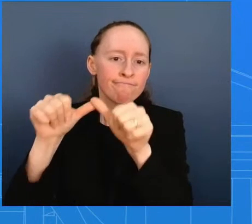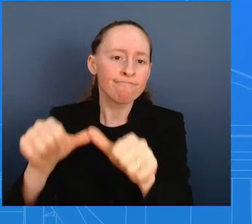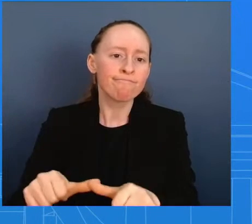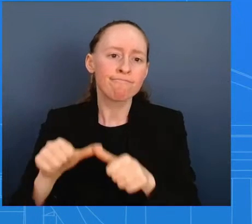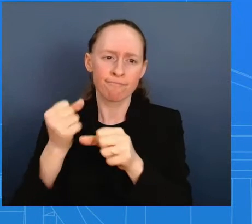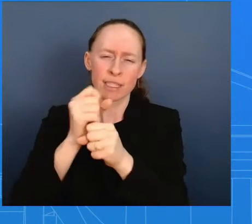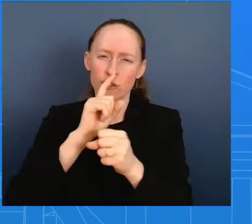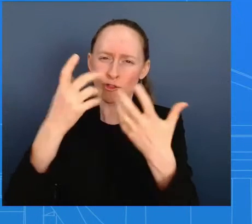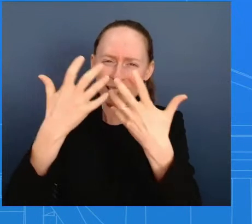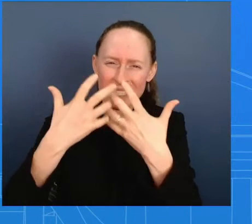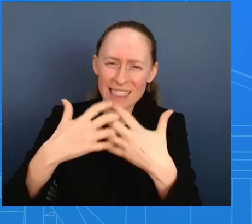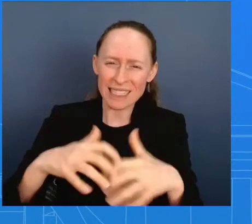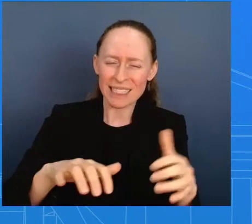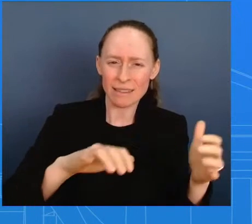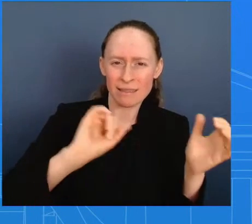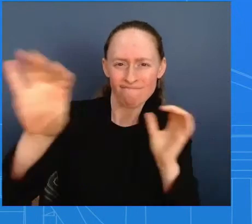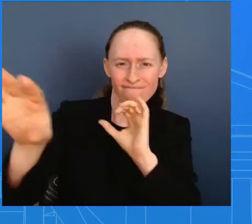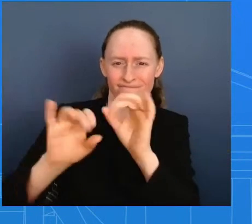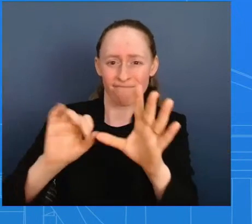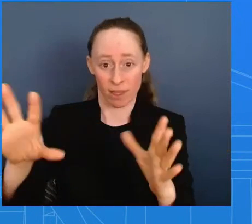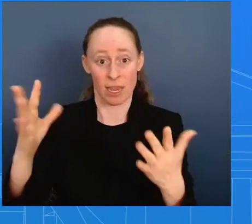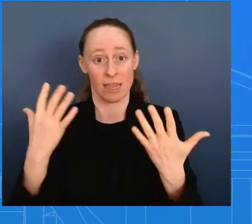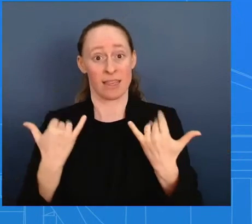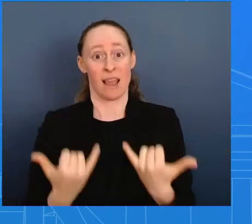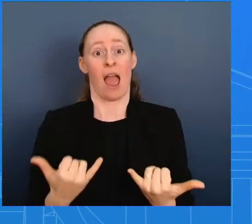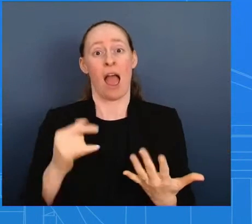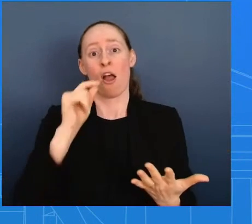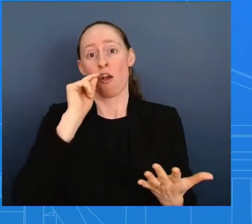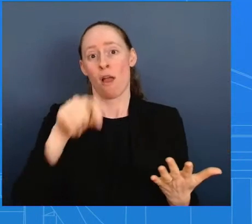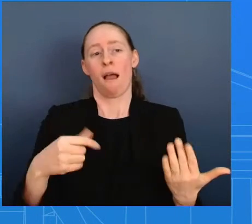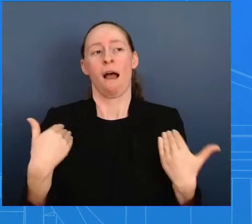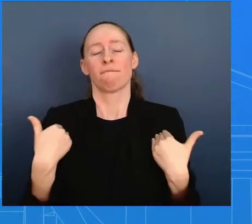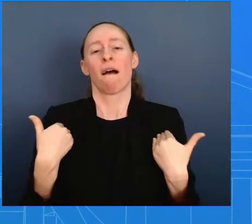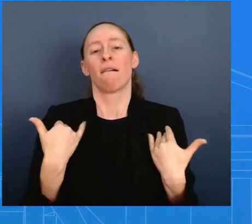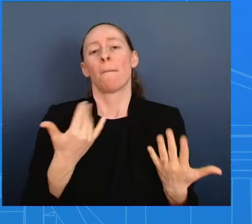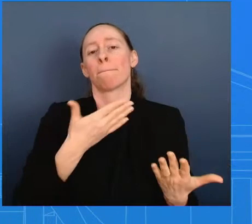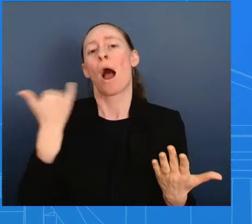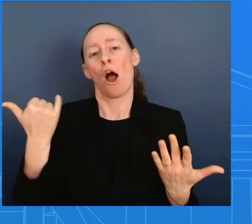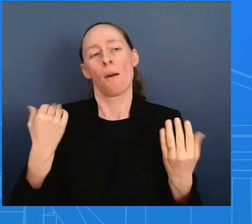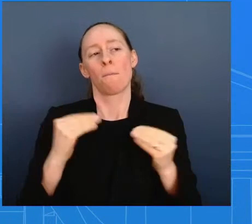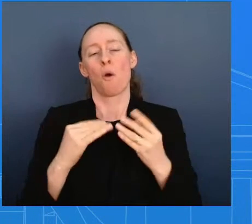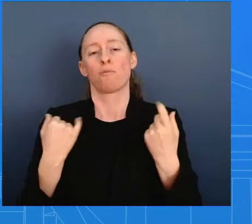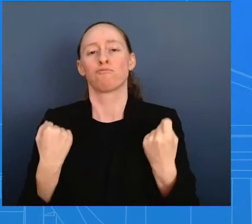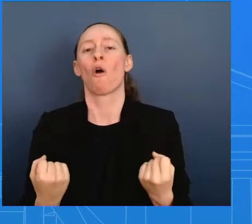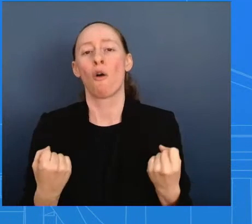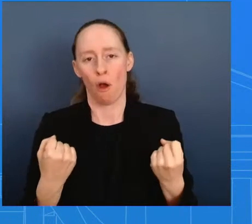to defend against what Russia is throwing at them. And what they are throwing at them is quite considerable. Yeah. The Press: Can I follow up on that?